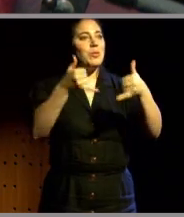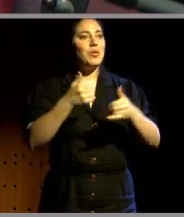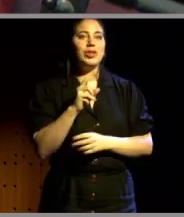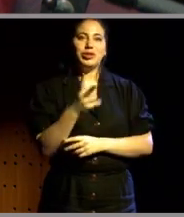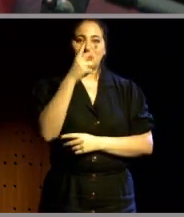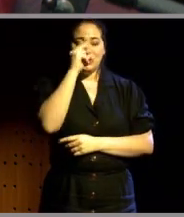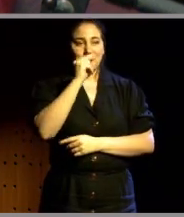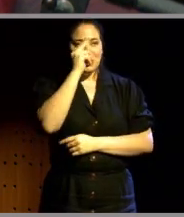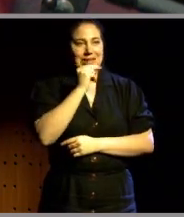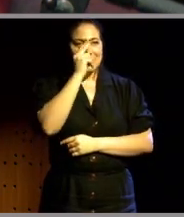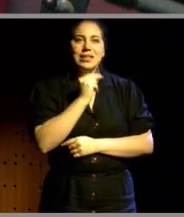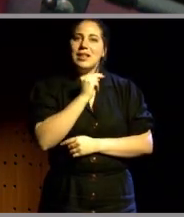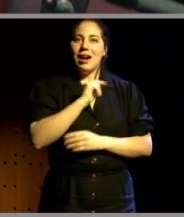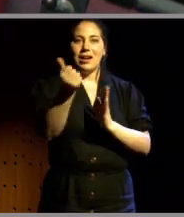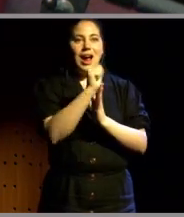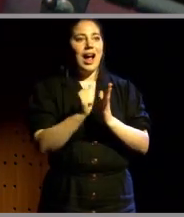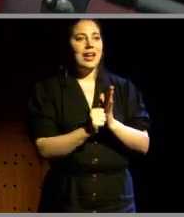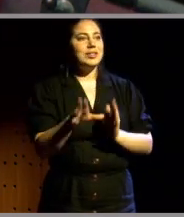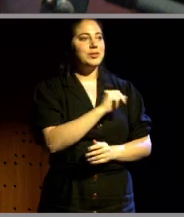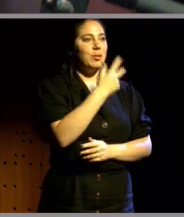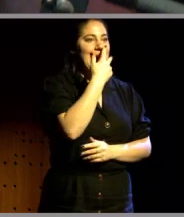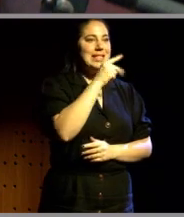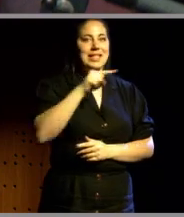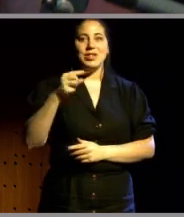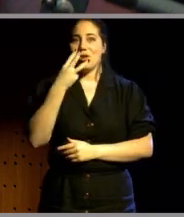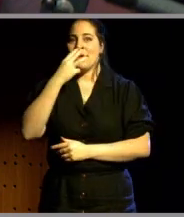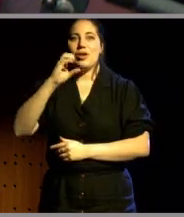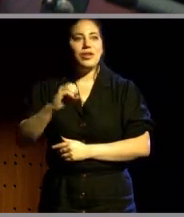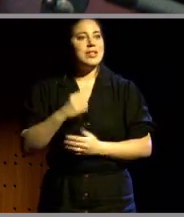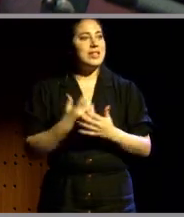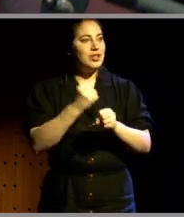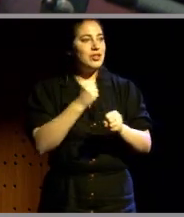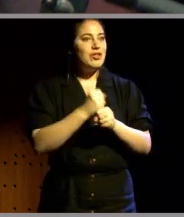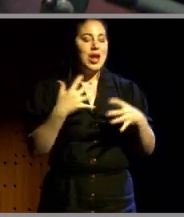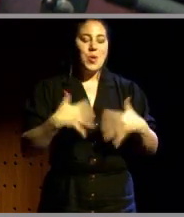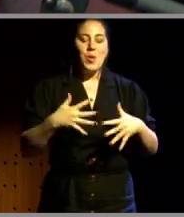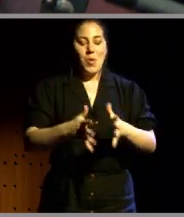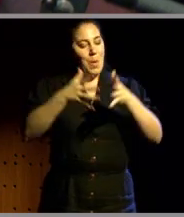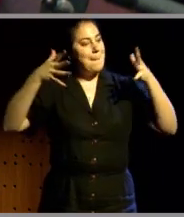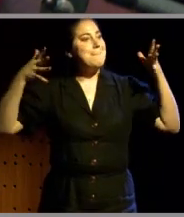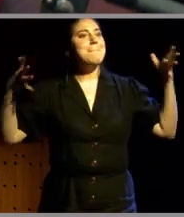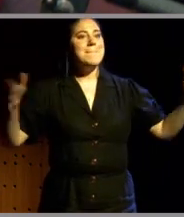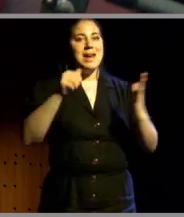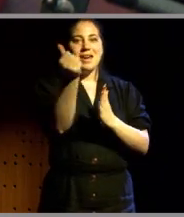18 and 30 years to create a major body of work through mentoring and partnerships.